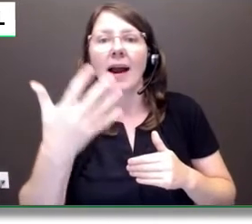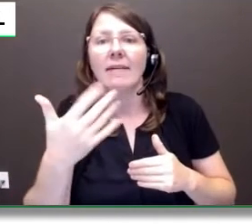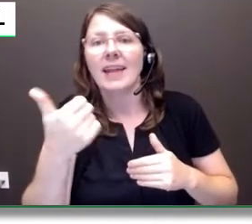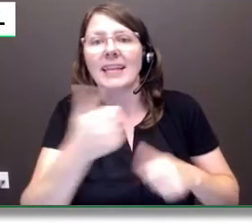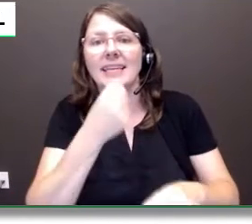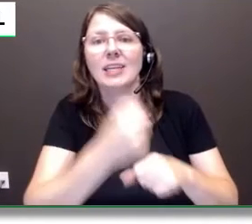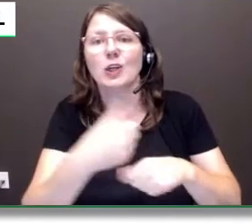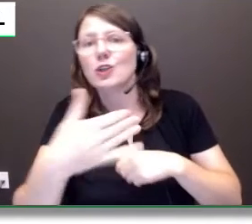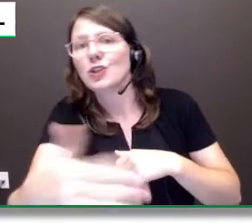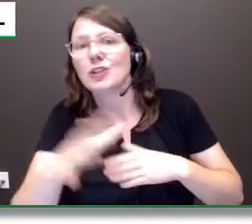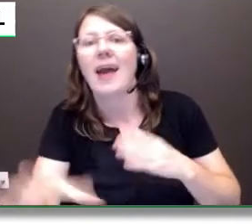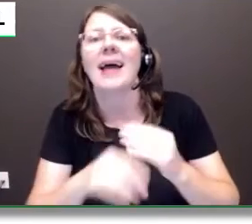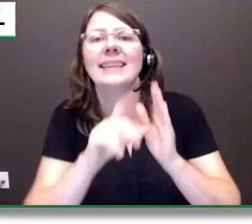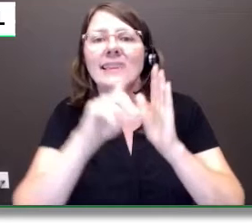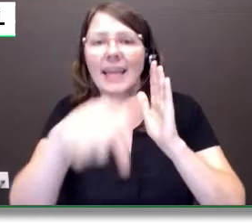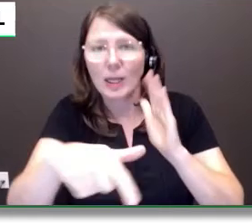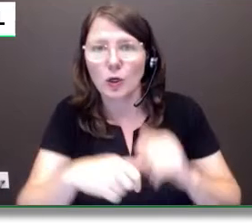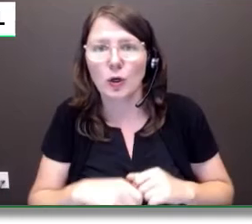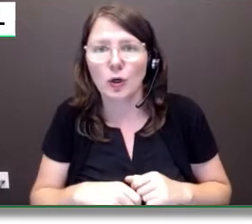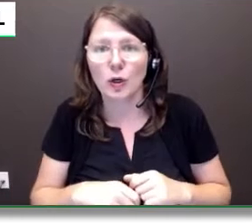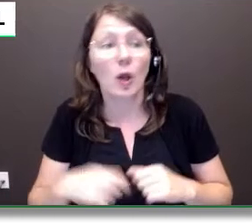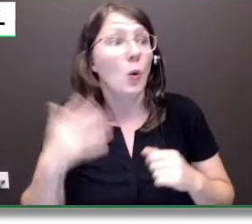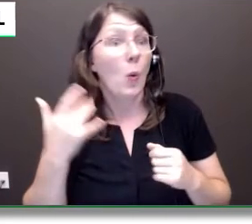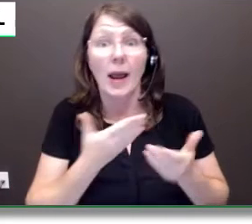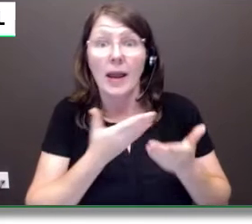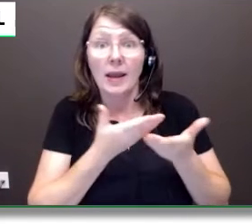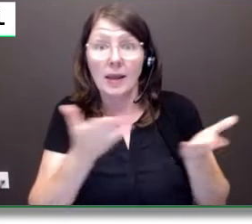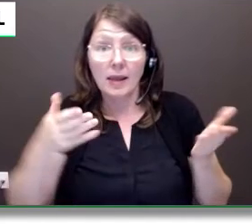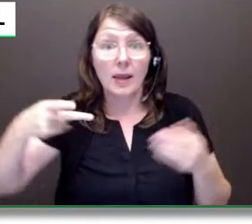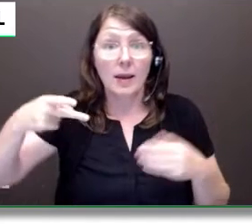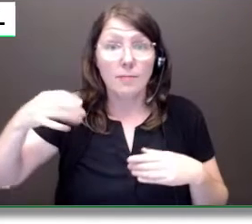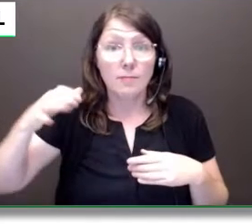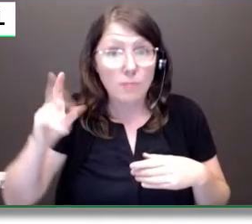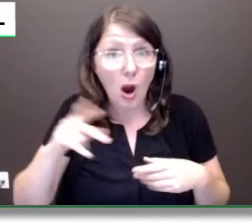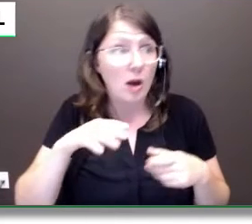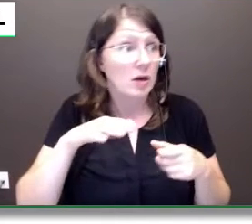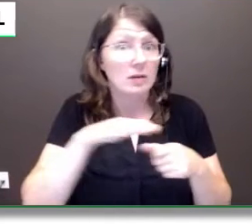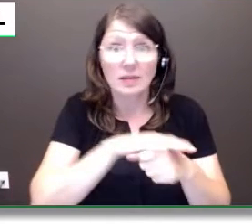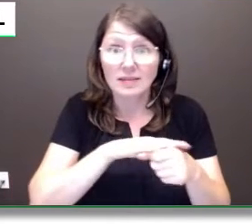don't have the accessibility that they should at this moment.